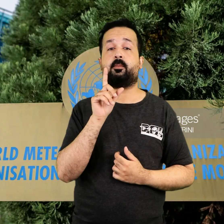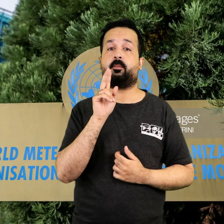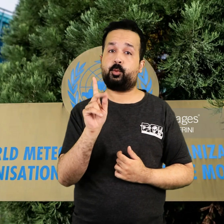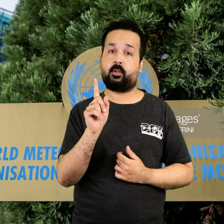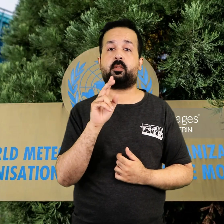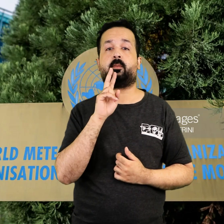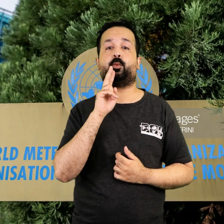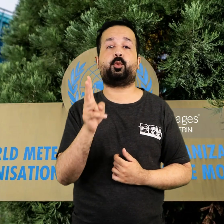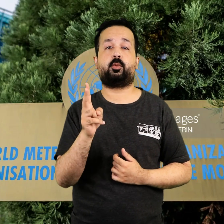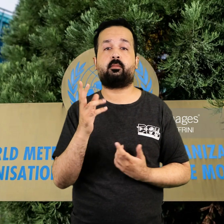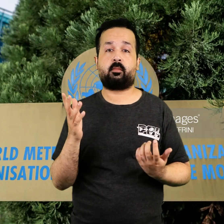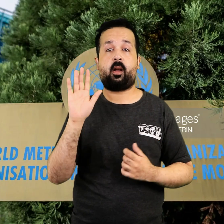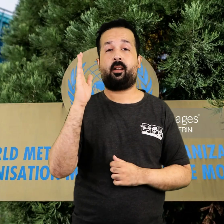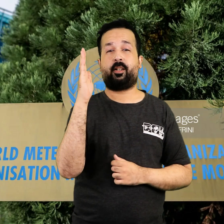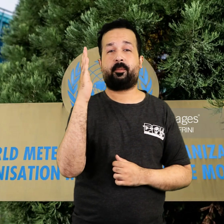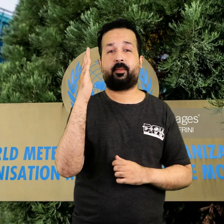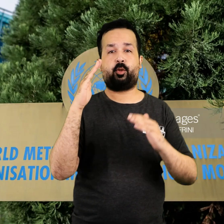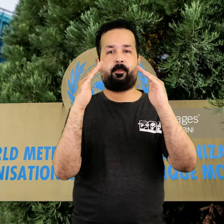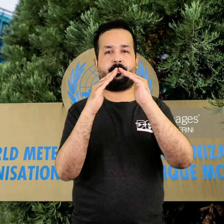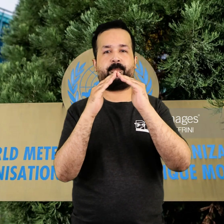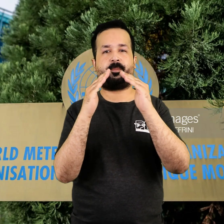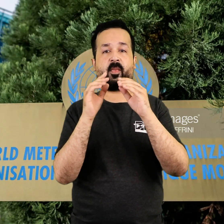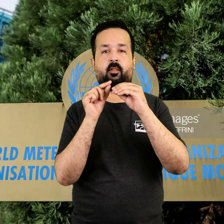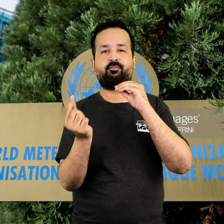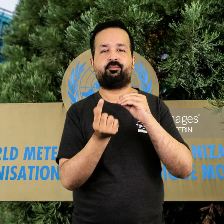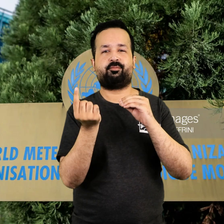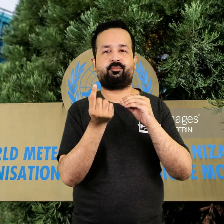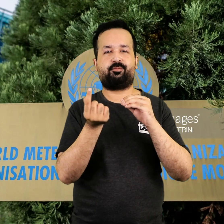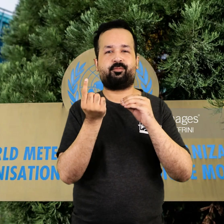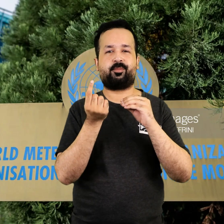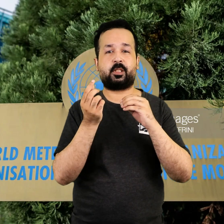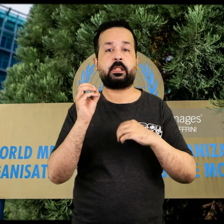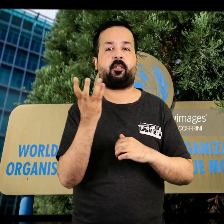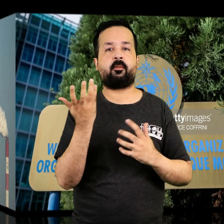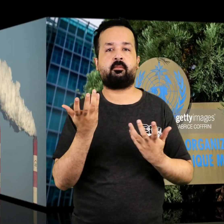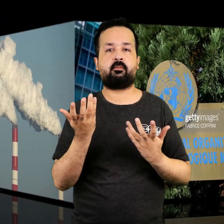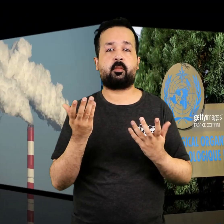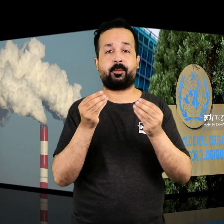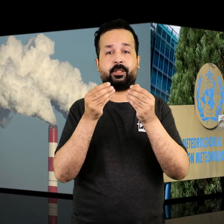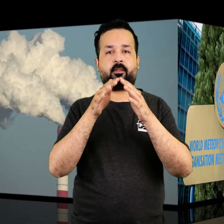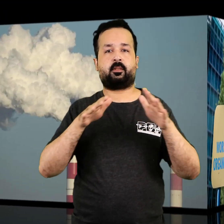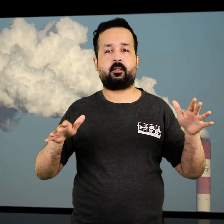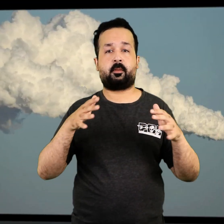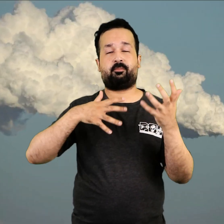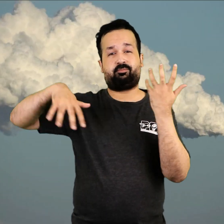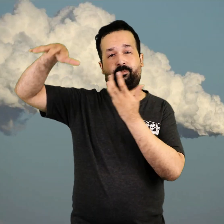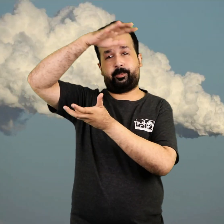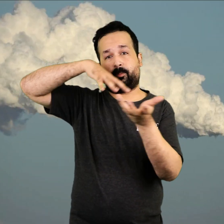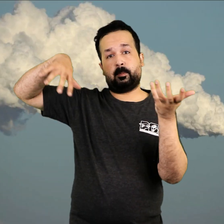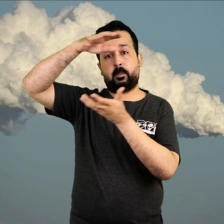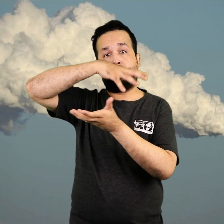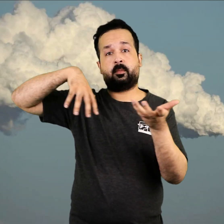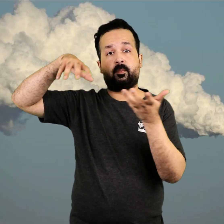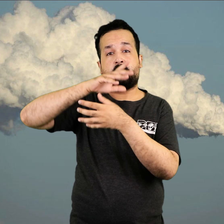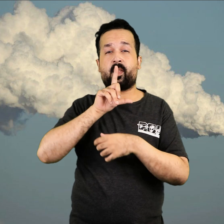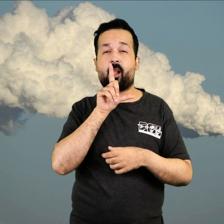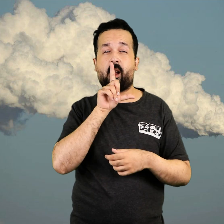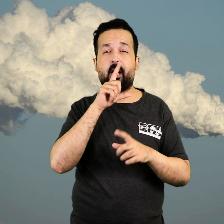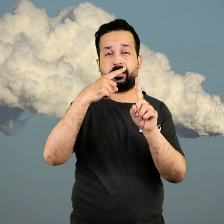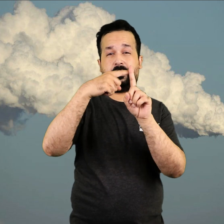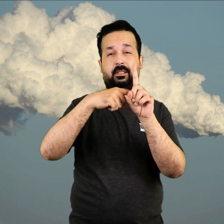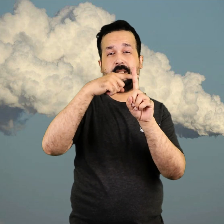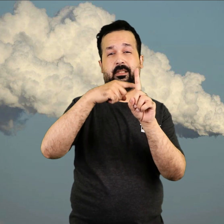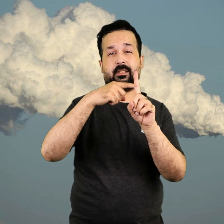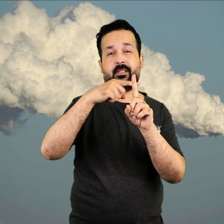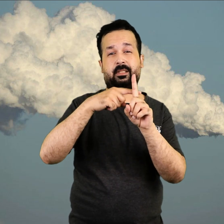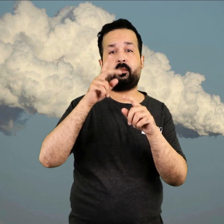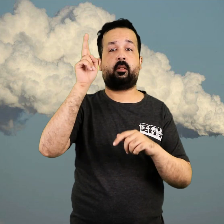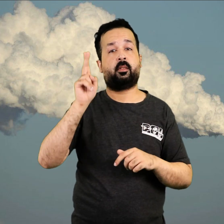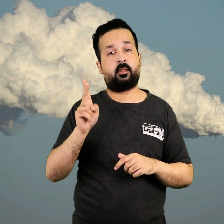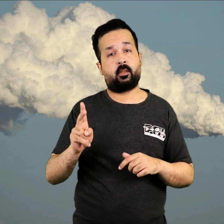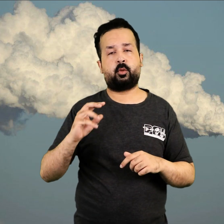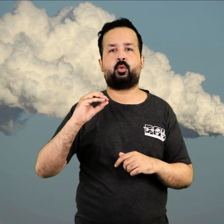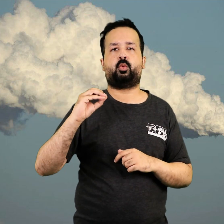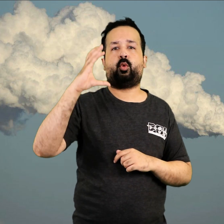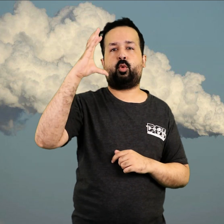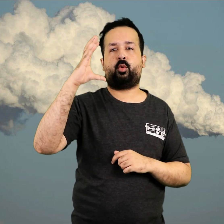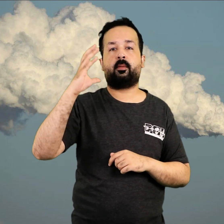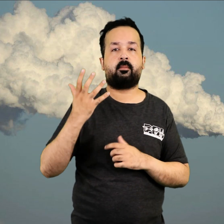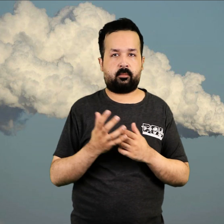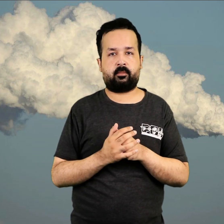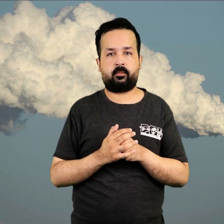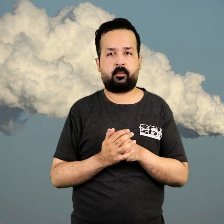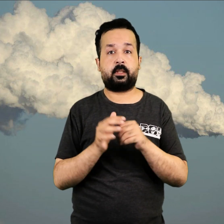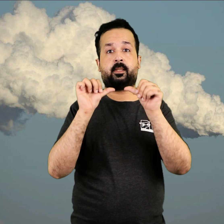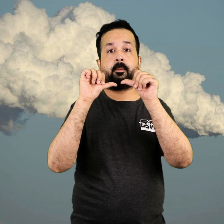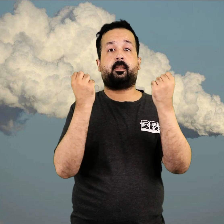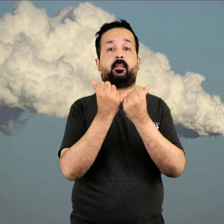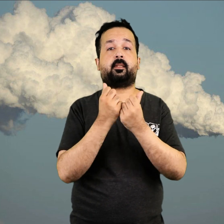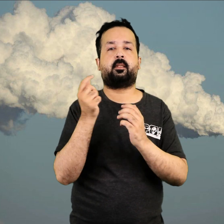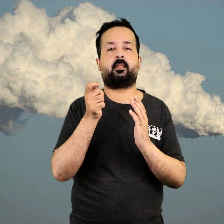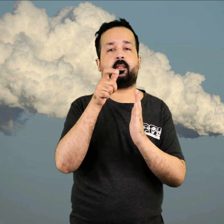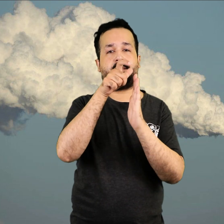the planet's temperature is steadily rising due to greenhouse gases.